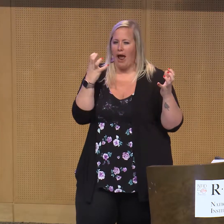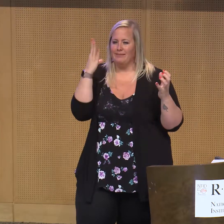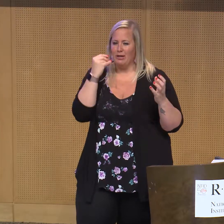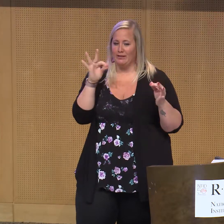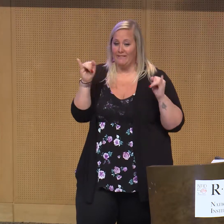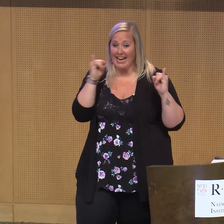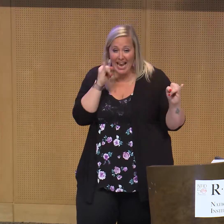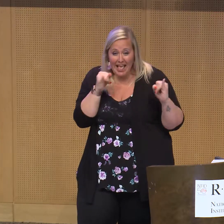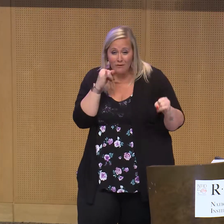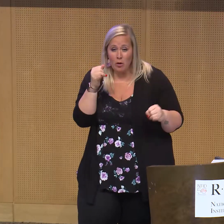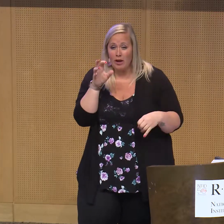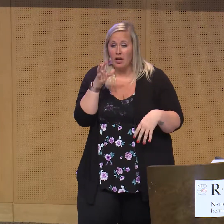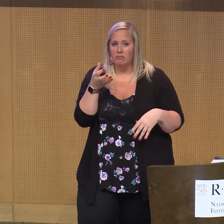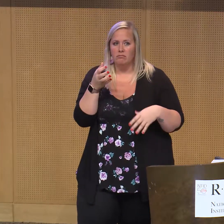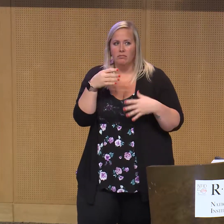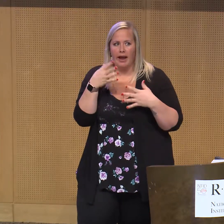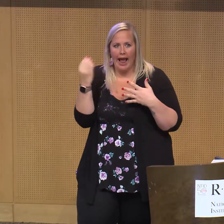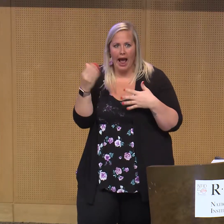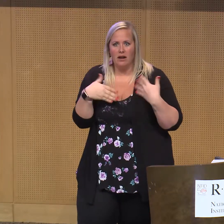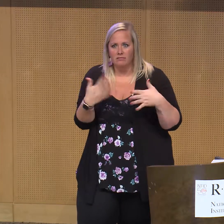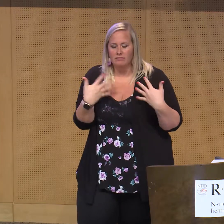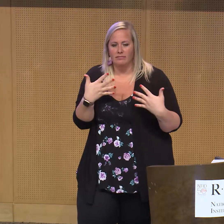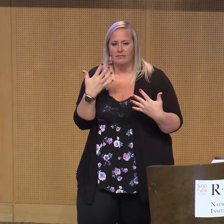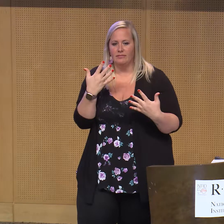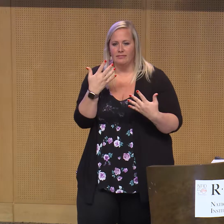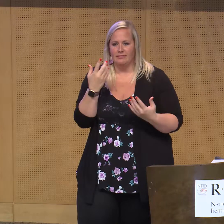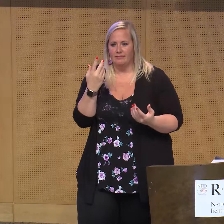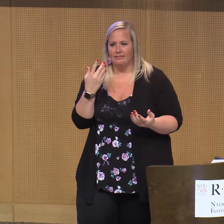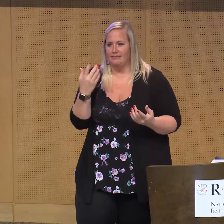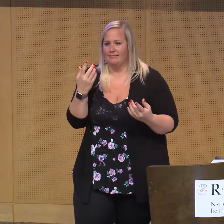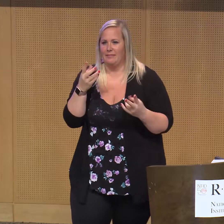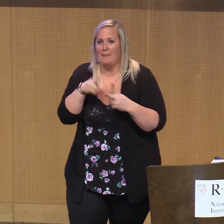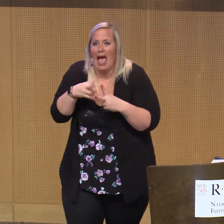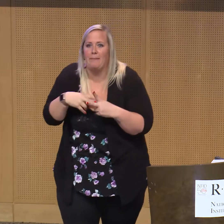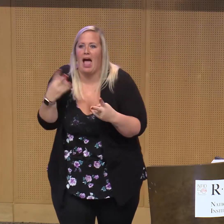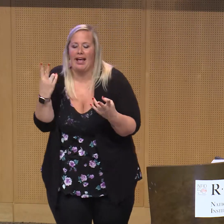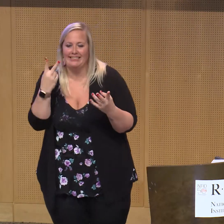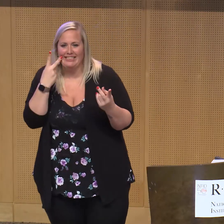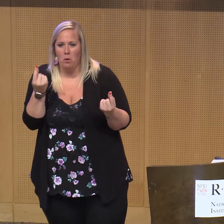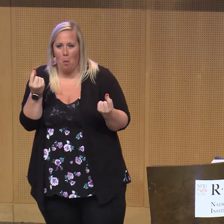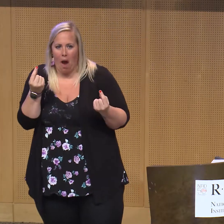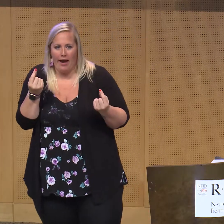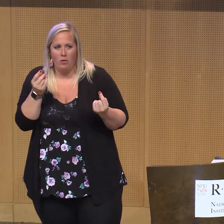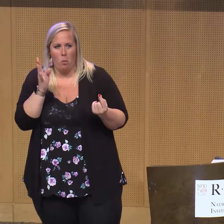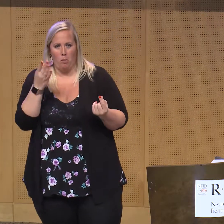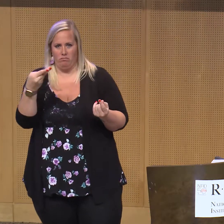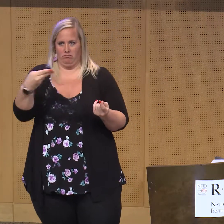for most of the jobs, but I just wanted to get the experience of interviewing. Even if I didn't get the job, I just wanted the experience.